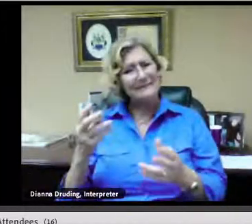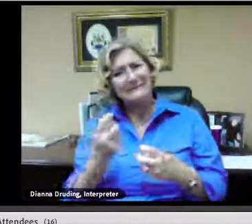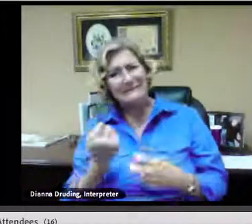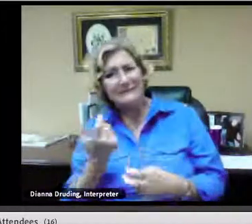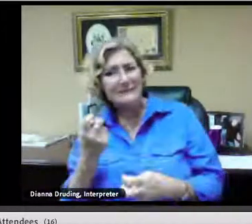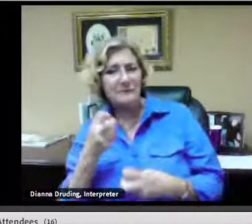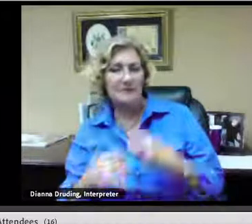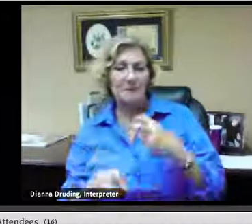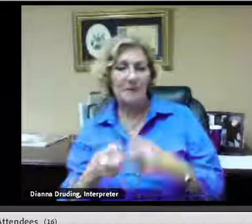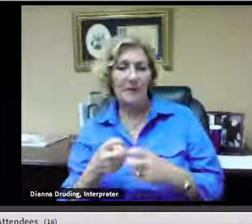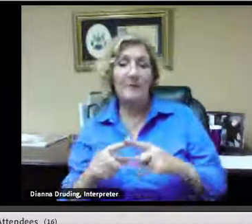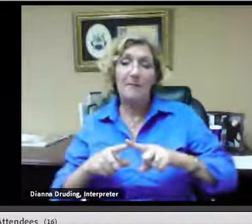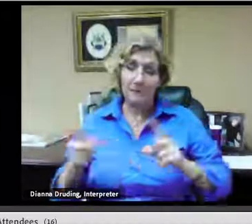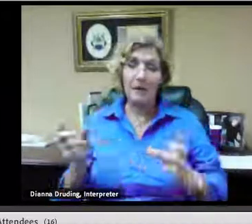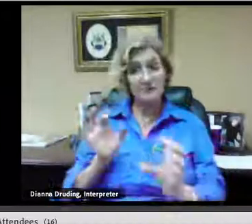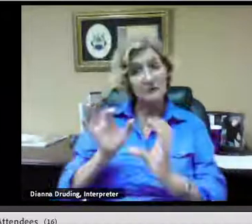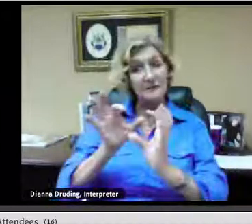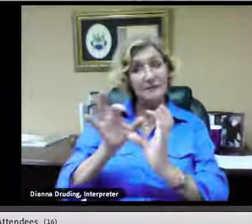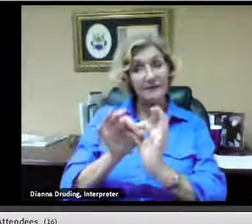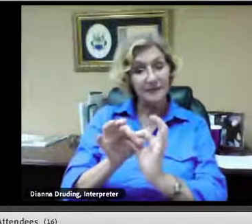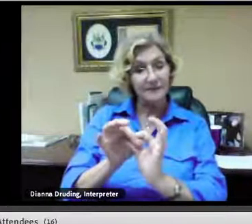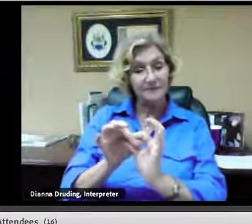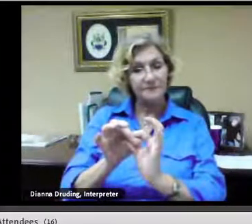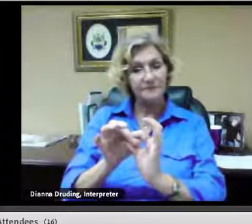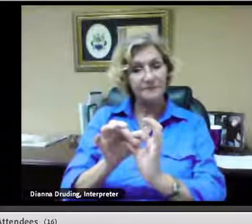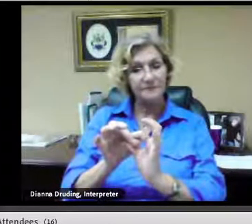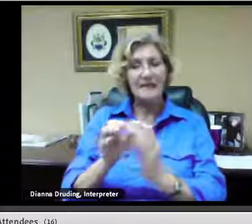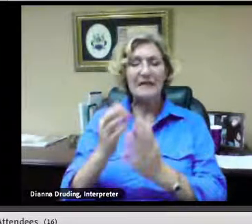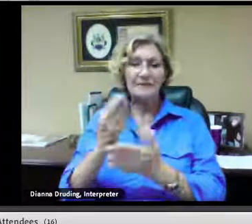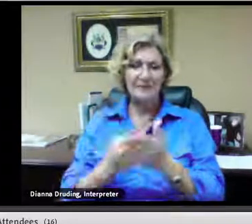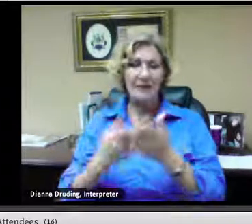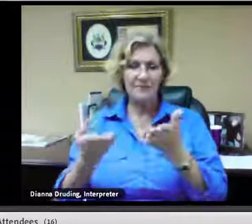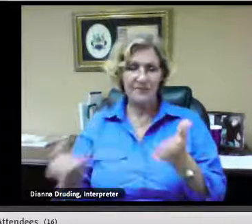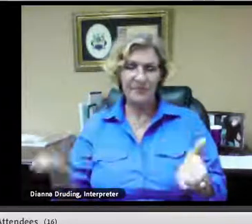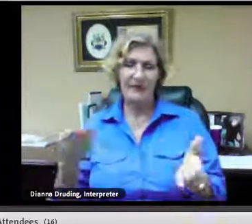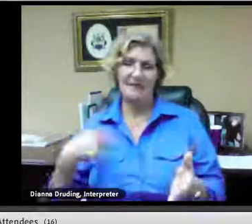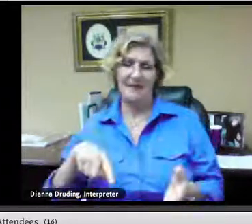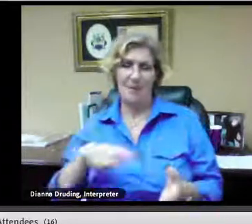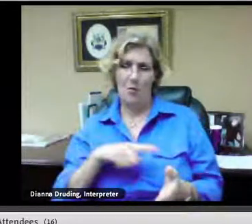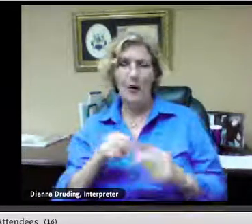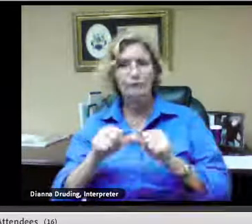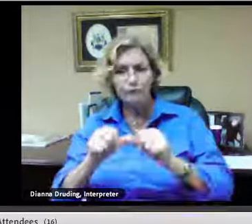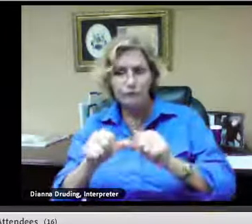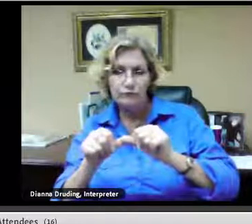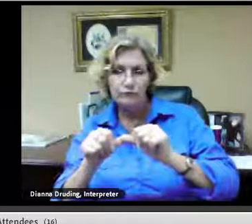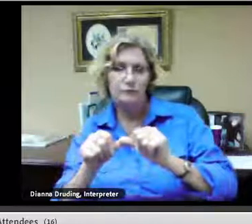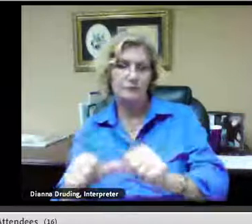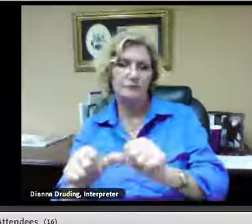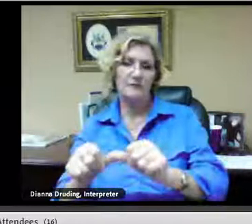It's something that, you know, we're ongoing. If you look at these, I love these word collages.